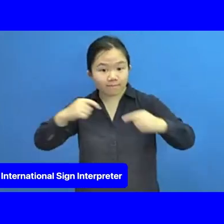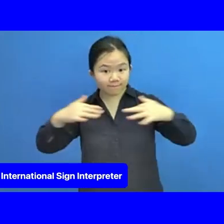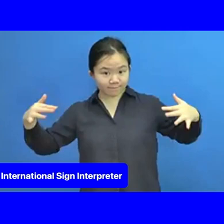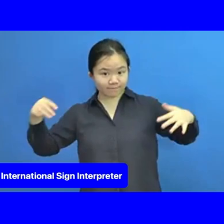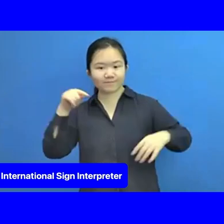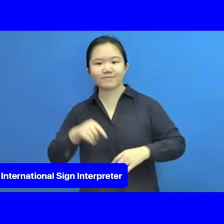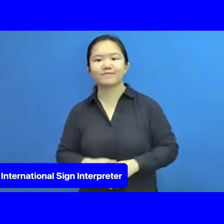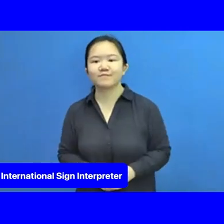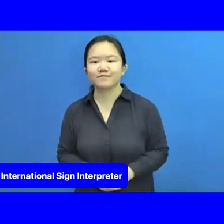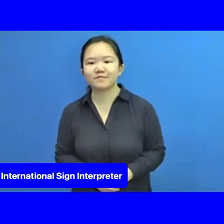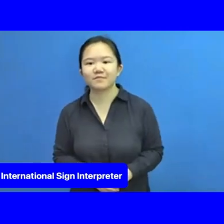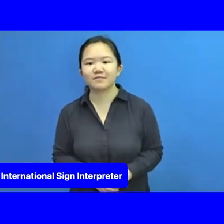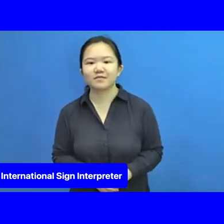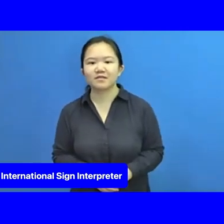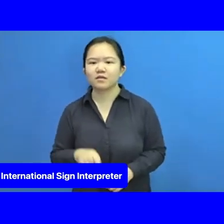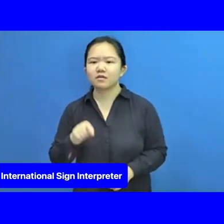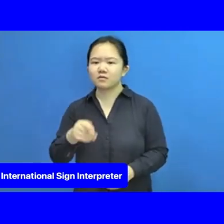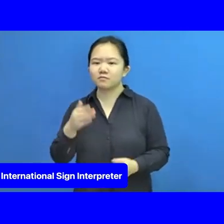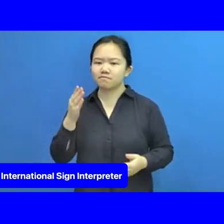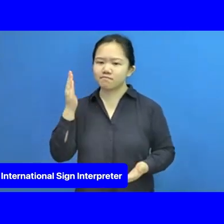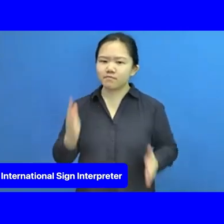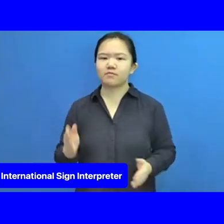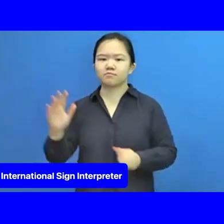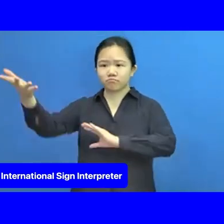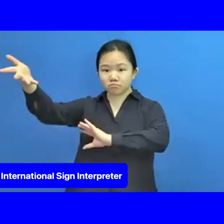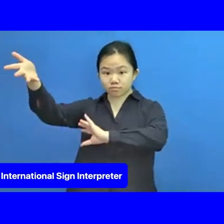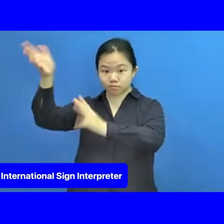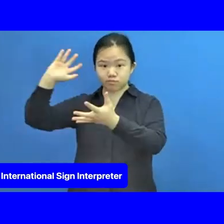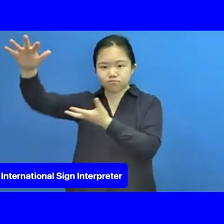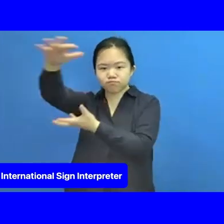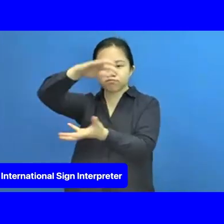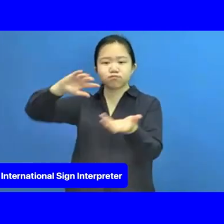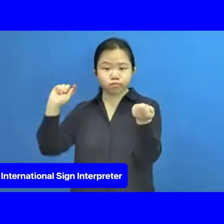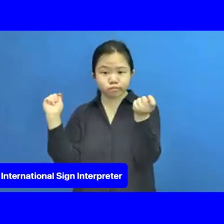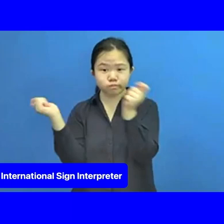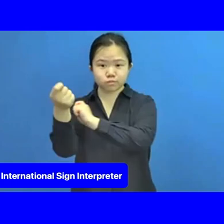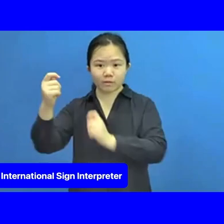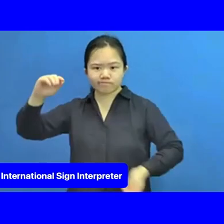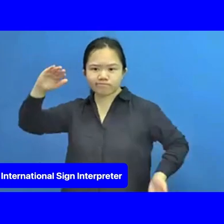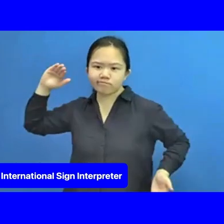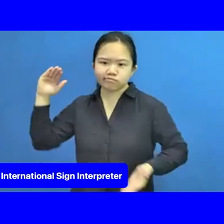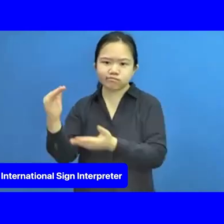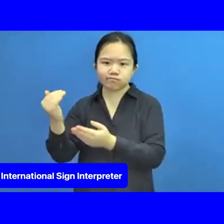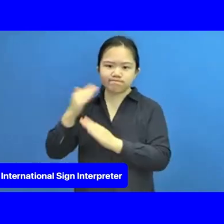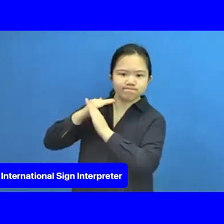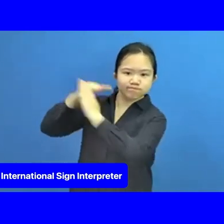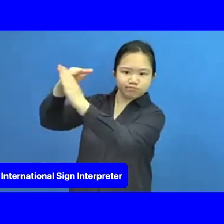our voices, our mind and our bodies. So let's do this. Let's cooperate, let's work together.